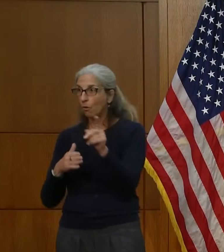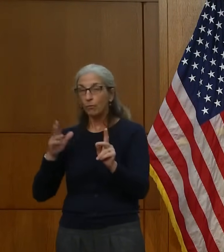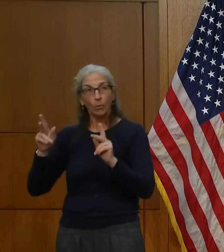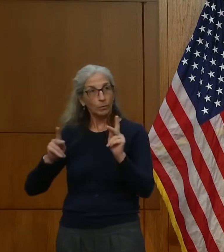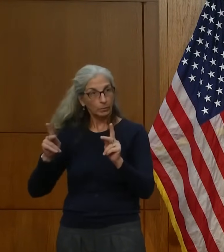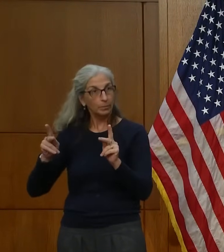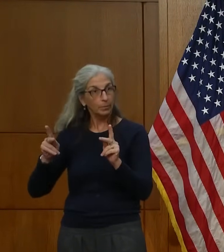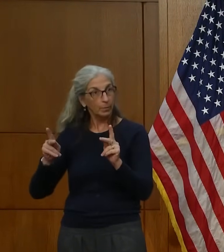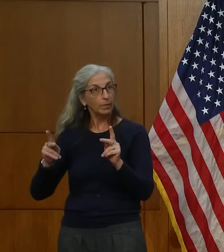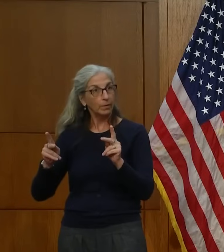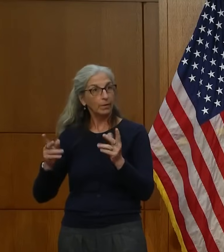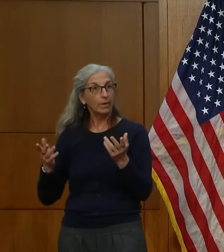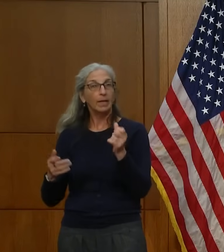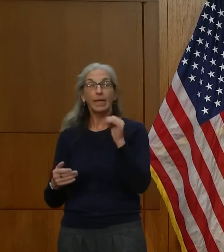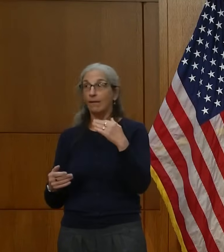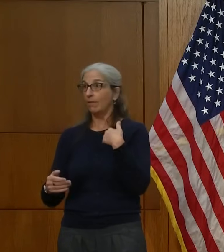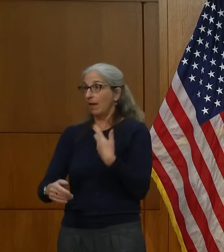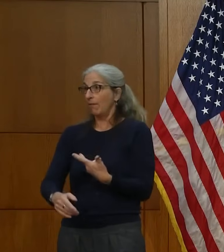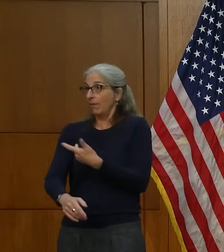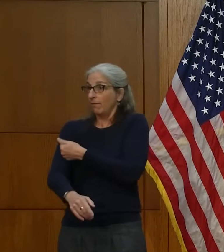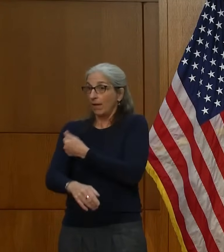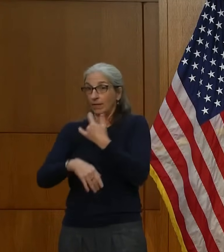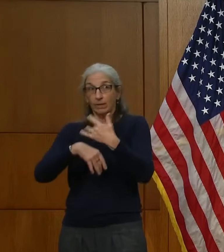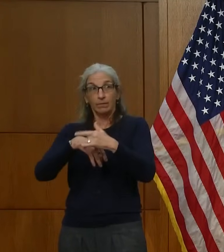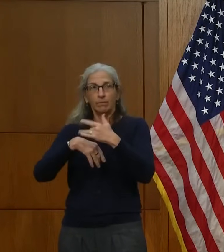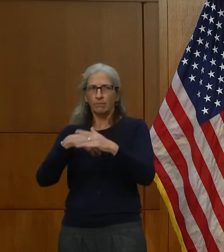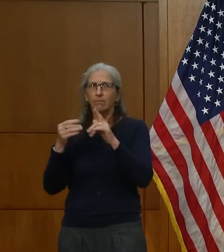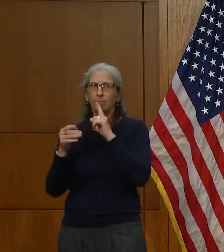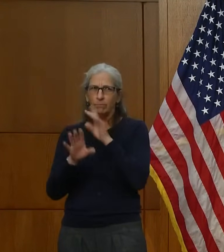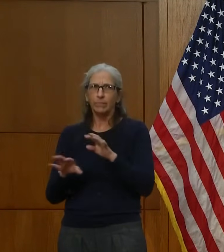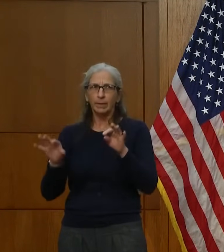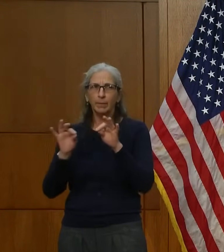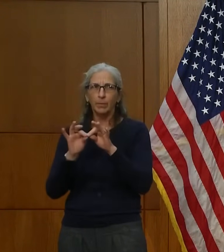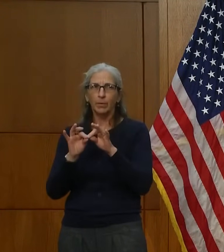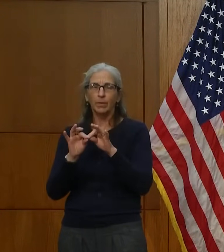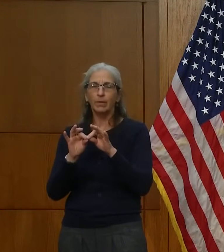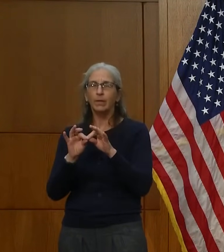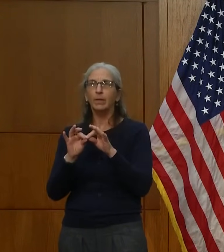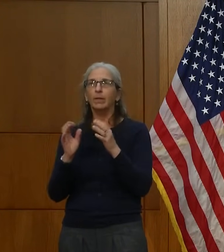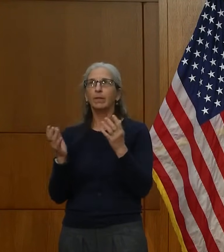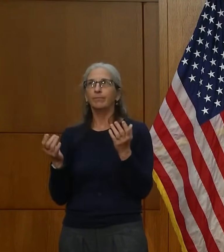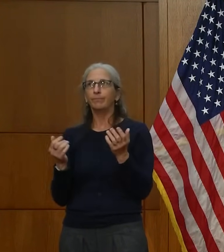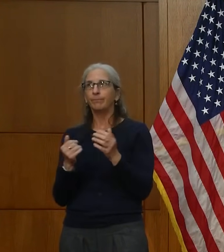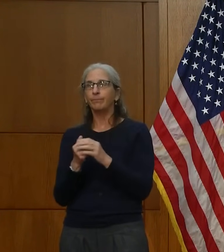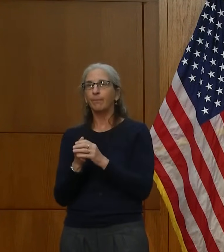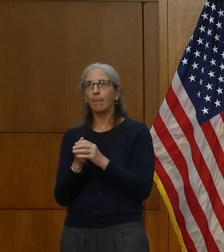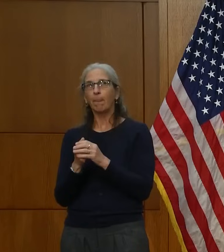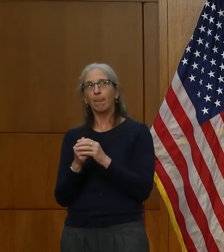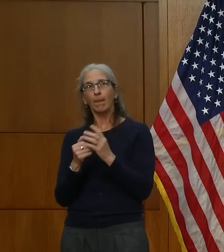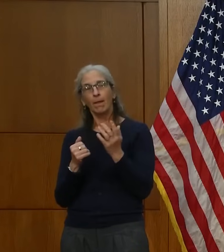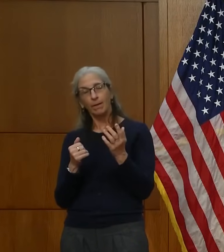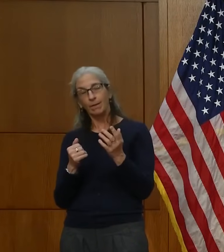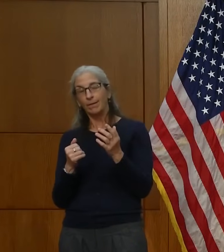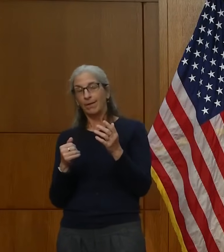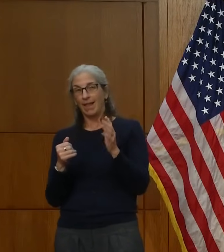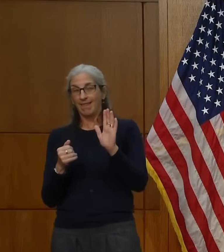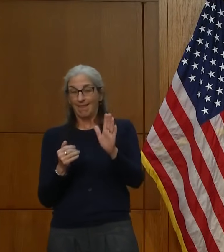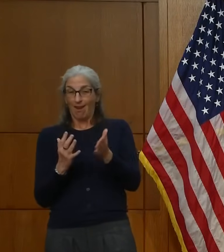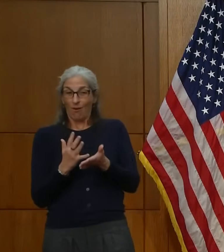HAVE OUR OUR TEACHERS AND STAFF, SCHOOL BUS DRIVERS. ALL THESE INDIVIDUALS TO HAVE THEM HAVE THE VACCINATION AVAILABLE IS